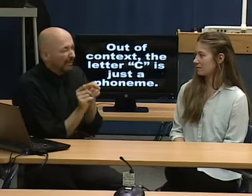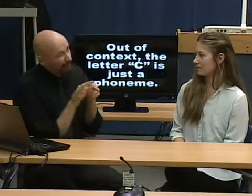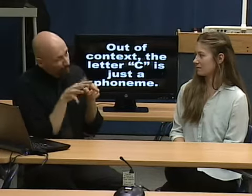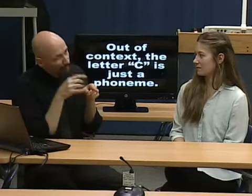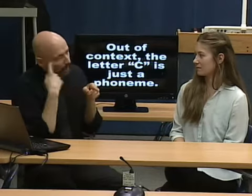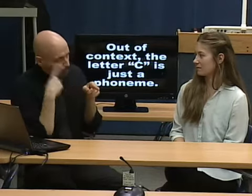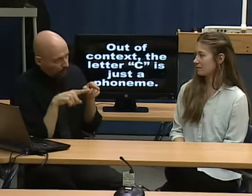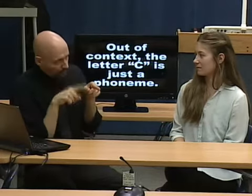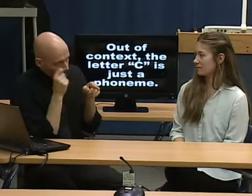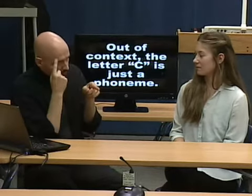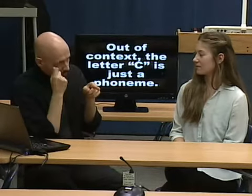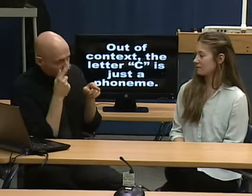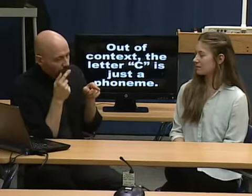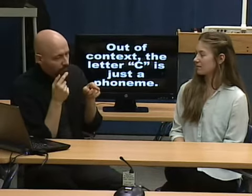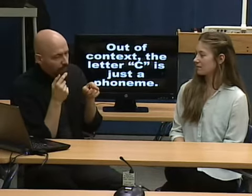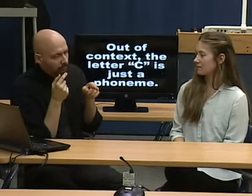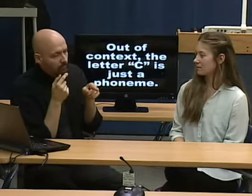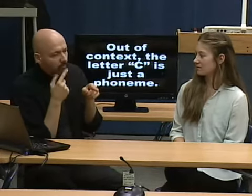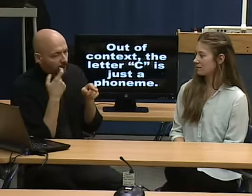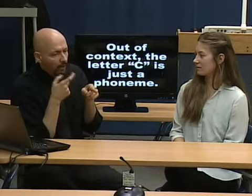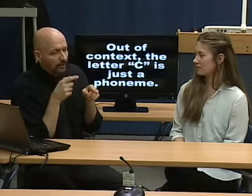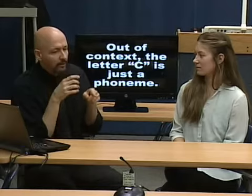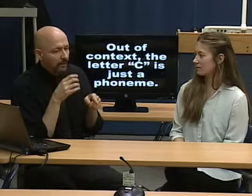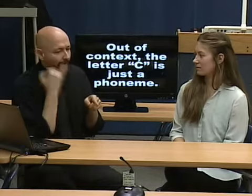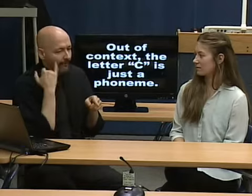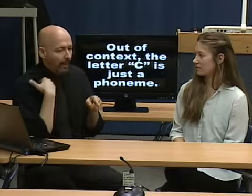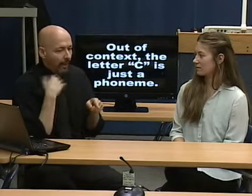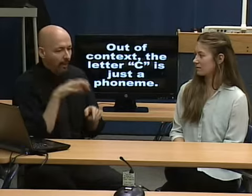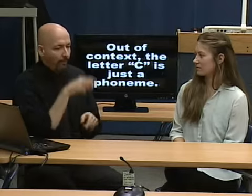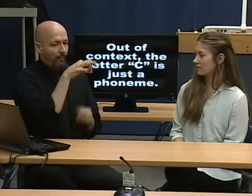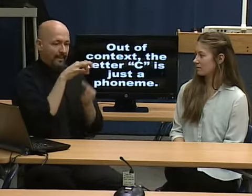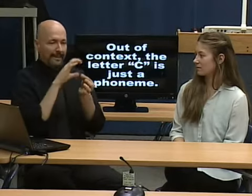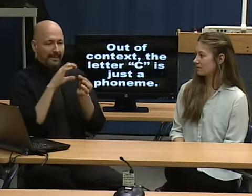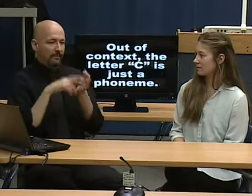Maybe we can get what they're saying. If I pluck the C out of its context...